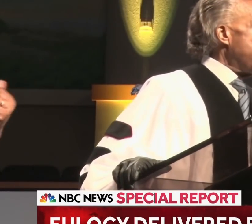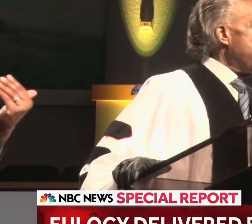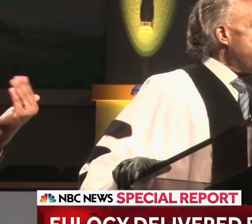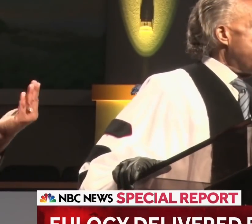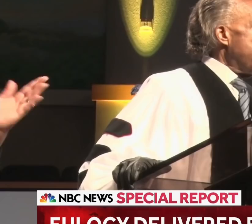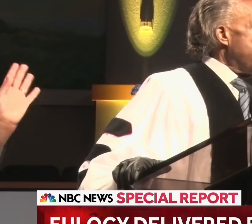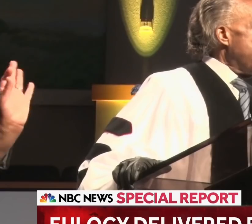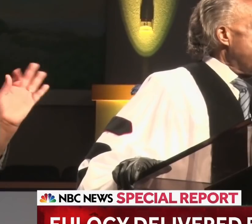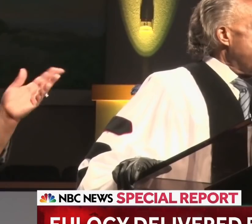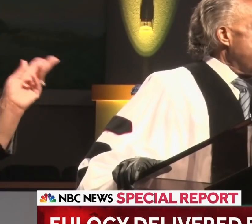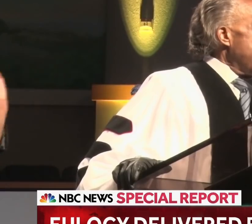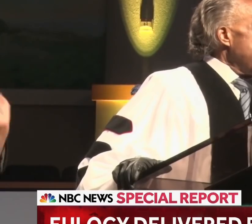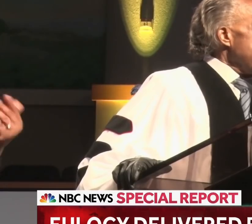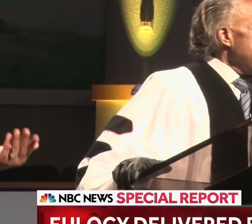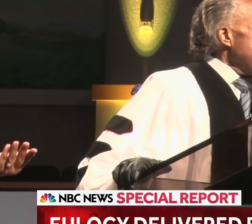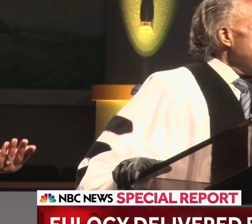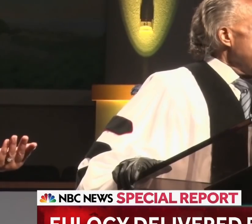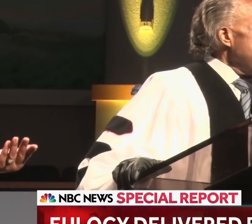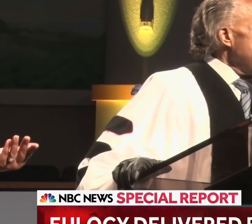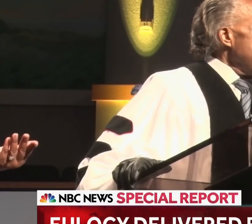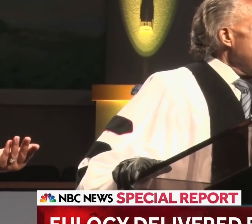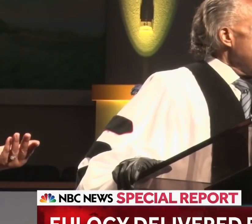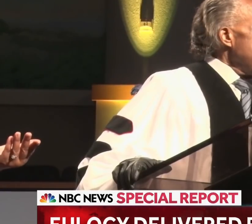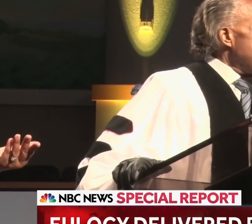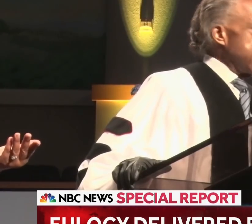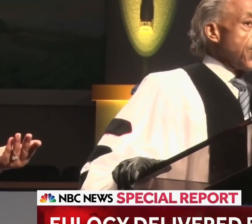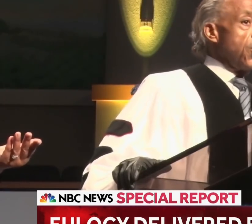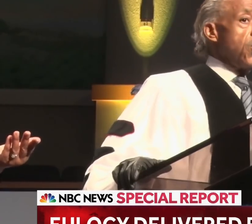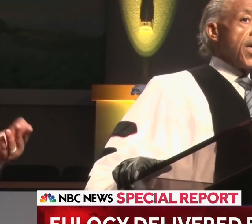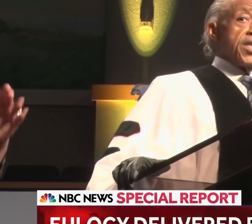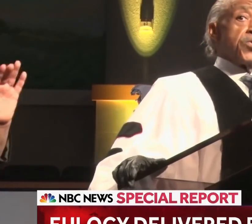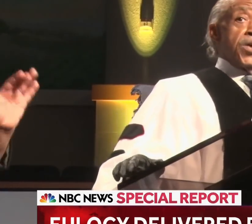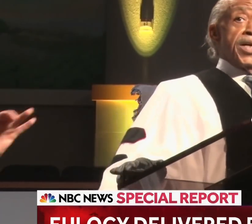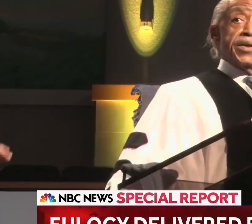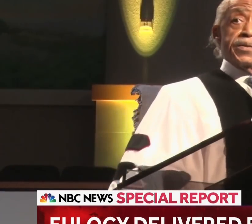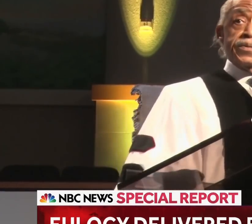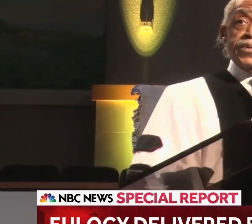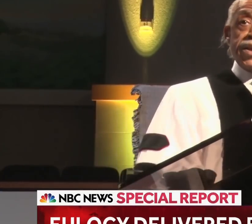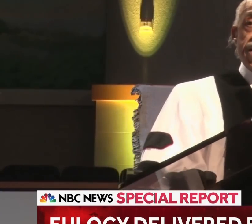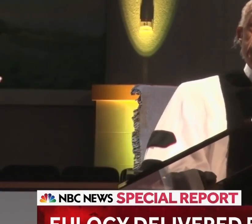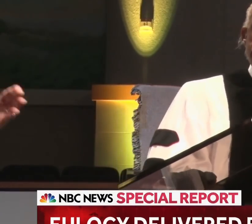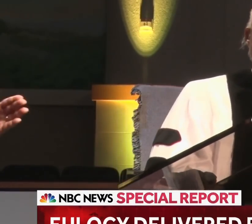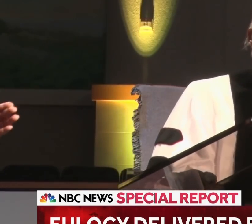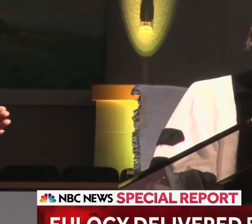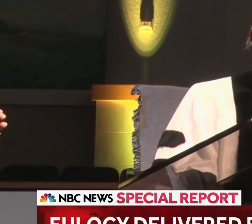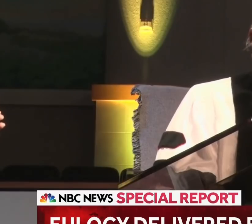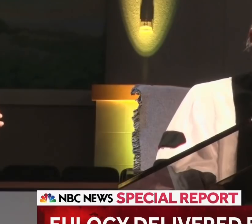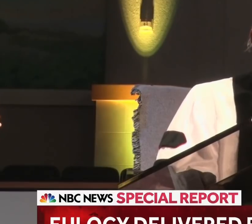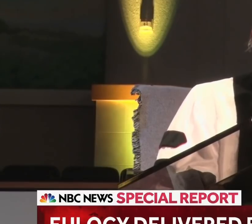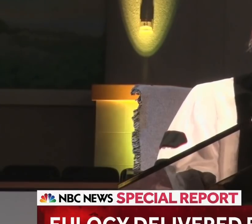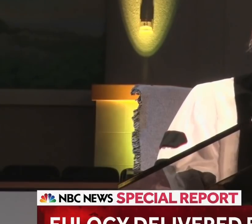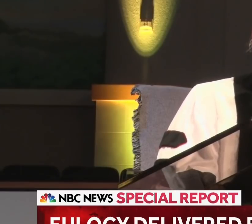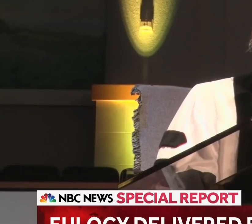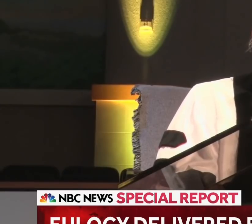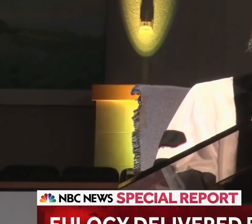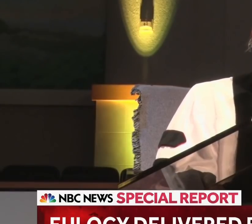OWN WAY, HE ALWAYS WANTED -- THE MINISTER SAID IT RIGHT, GOD